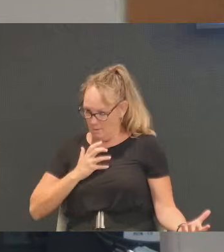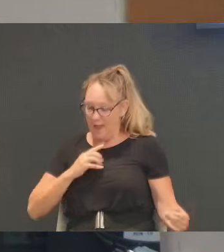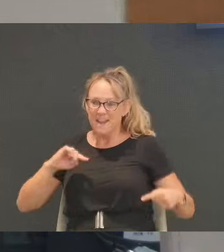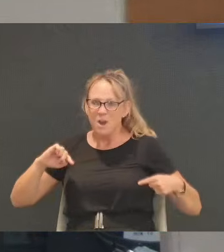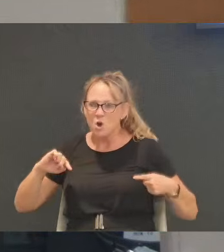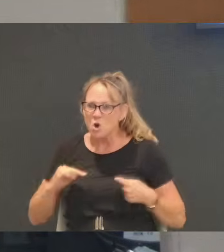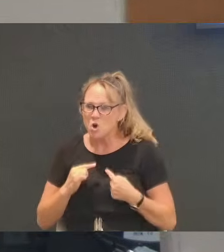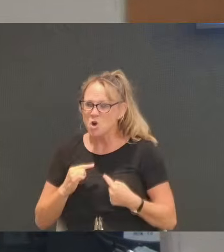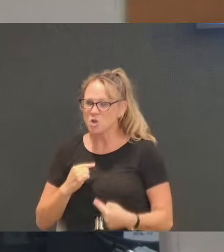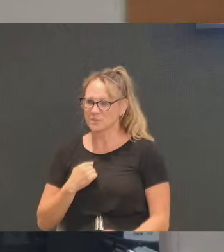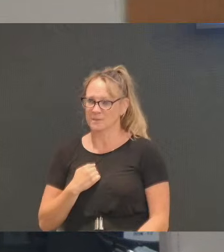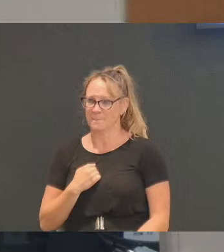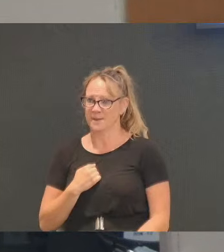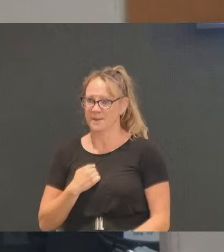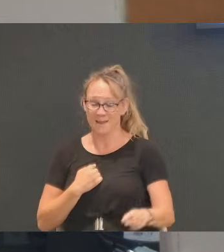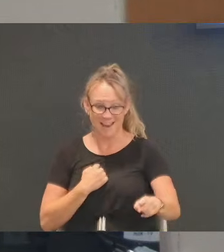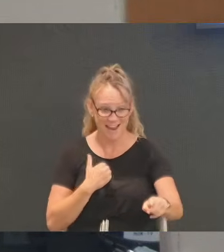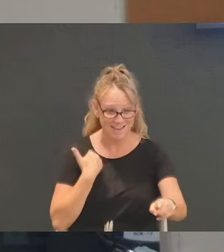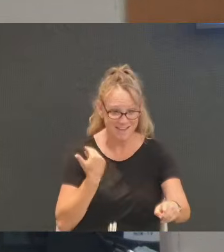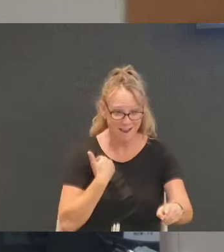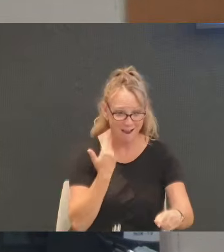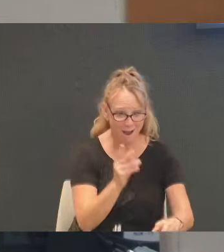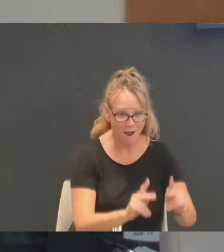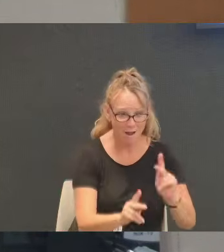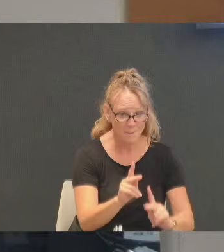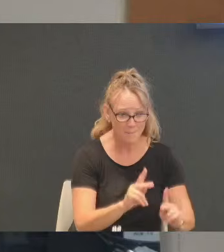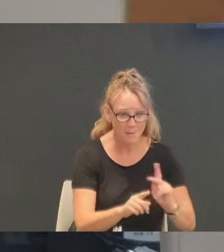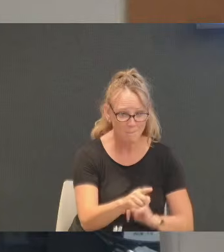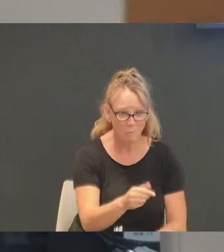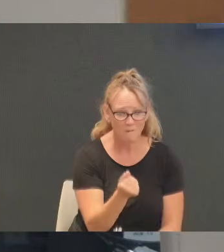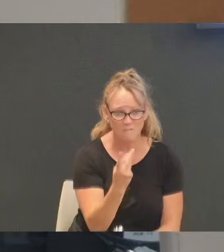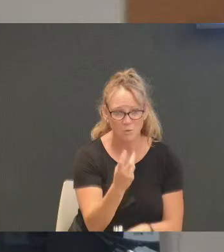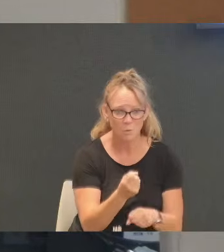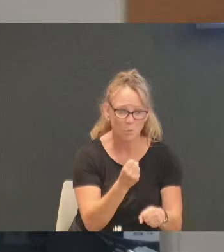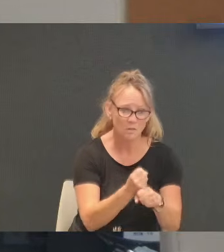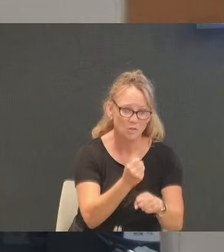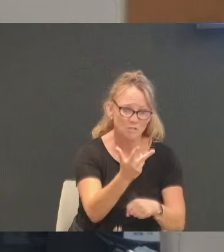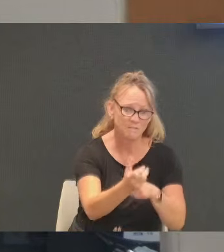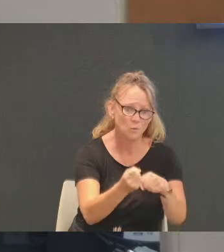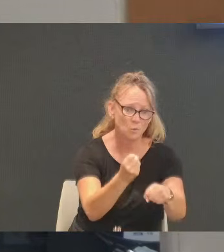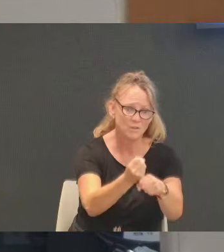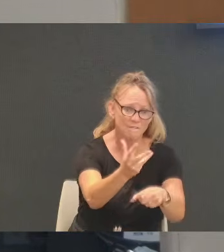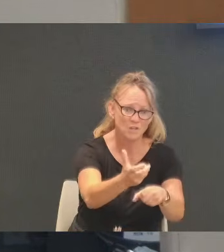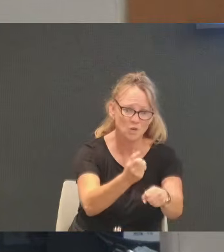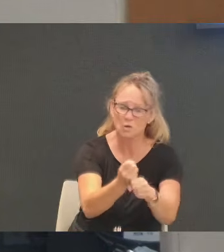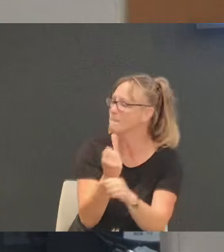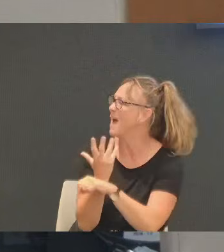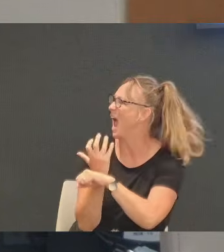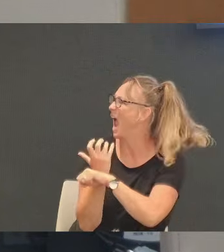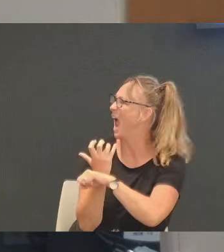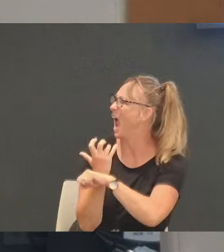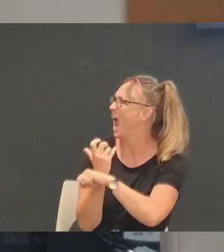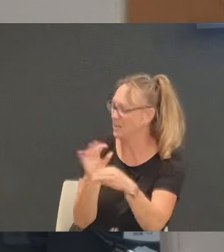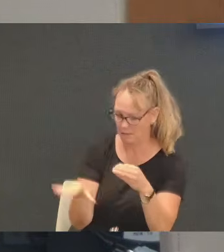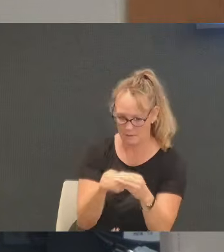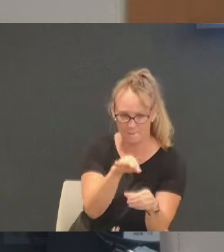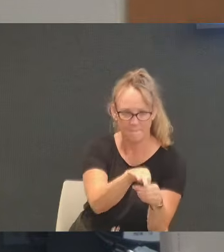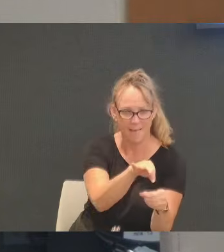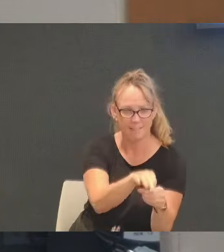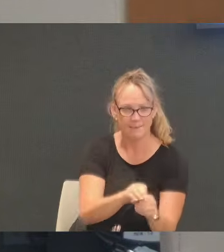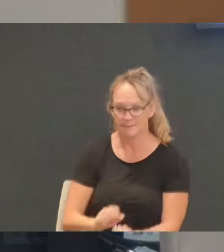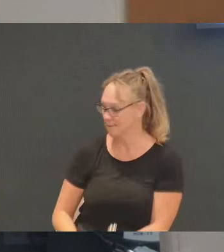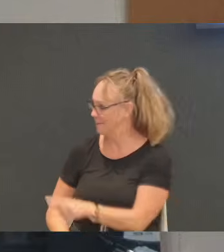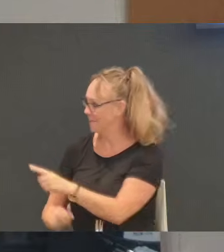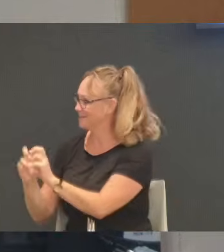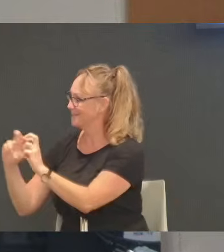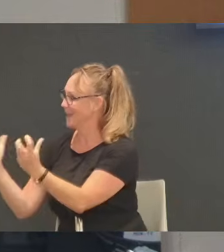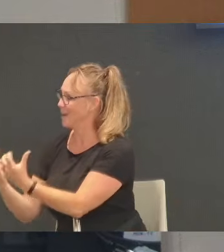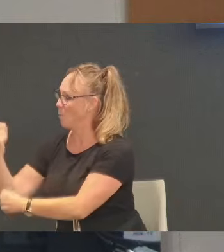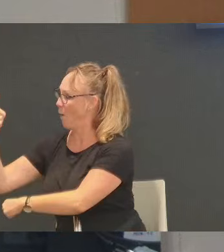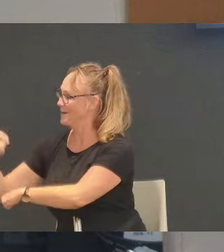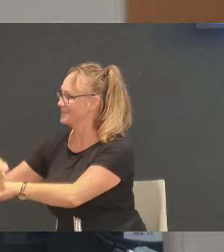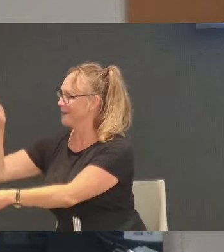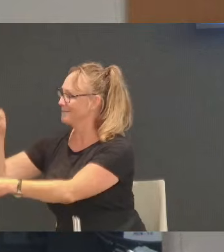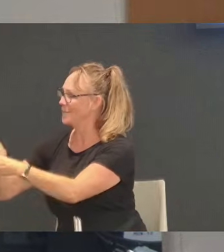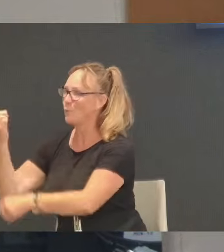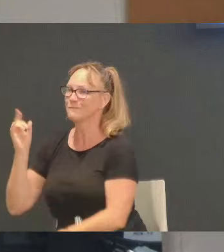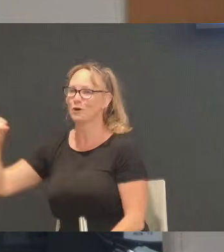beg to get on a ballot every couple years, but stadiums, it was a onetime vote for eternity.